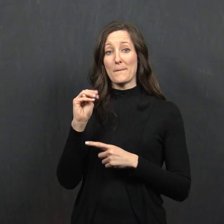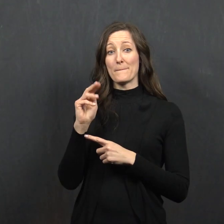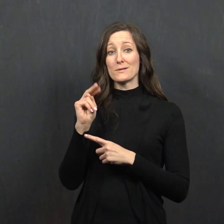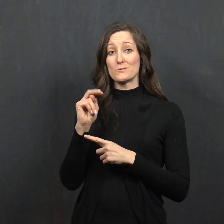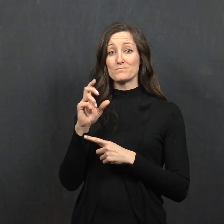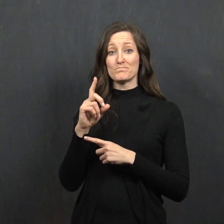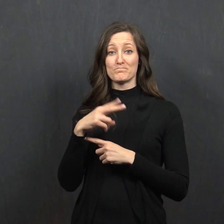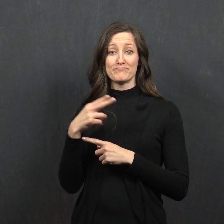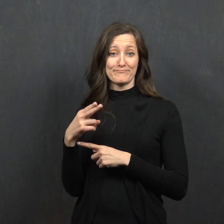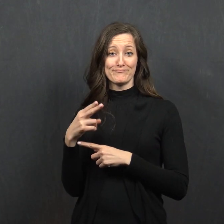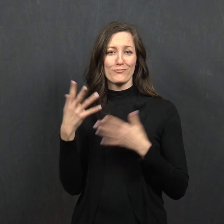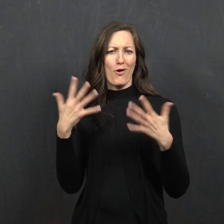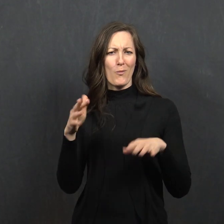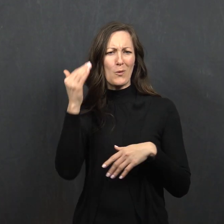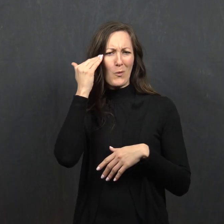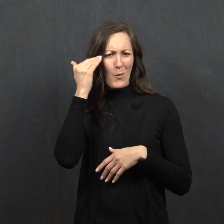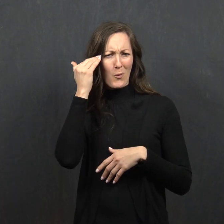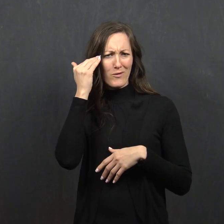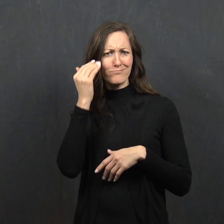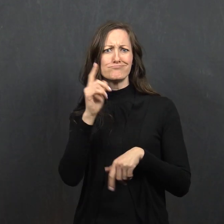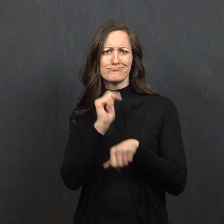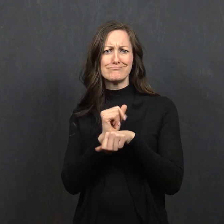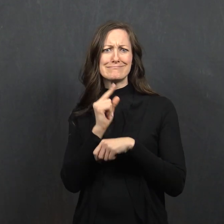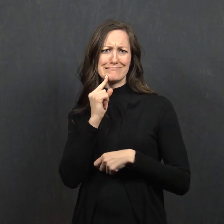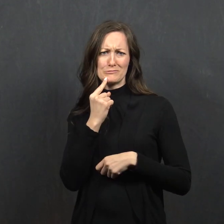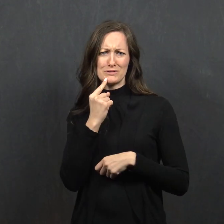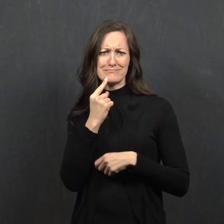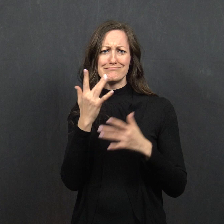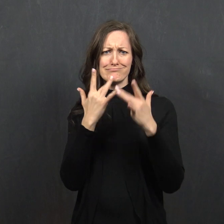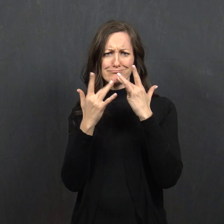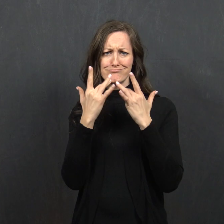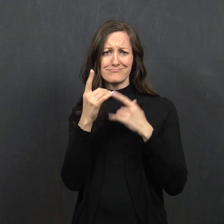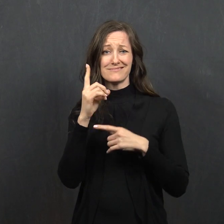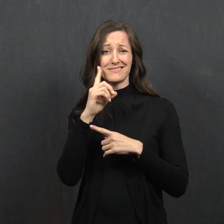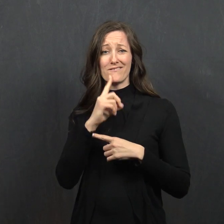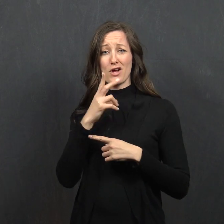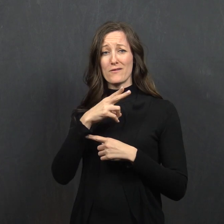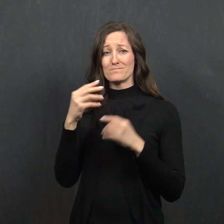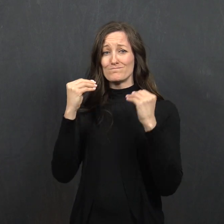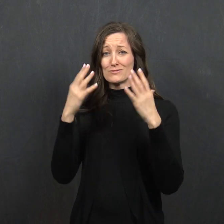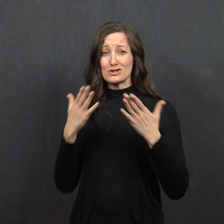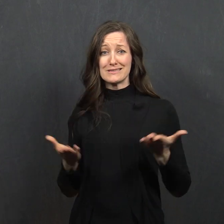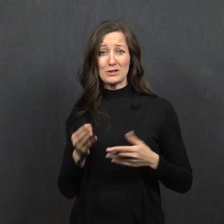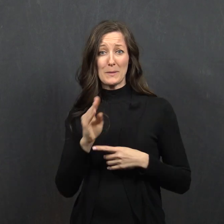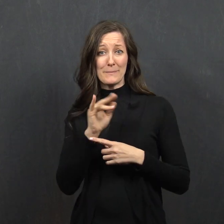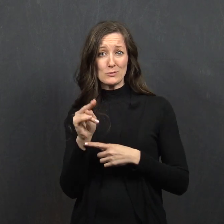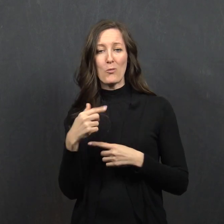MNCDHH is aware of a critical shortage of DHH teachers in Minnesota